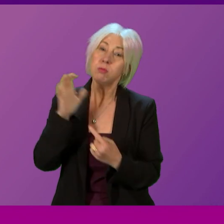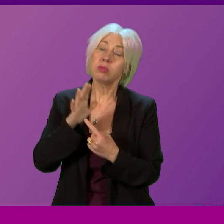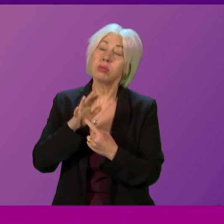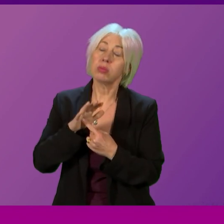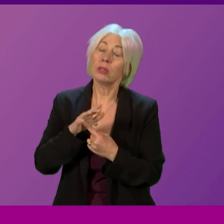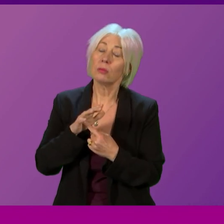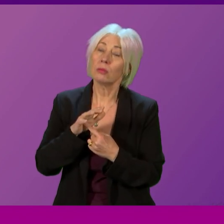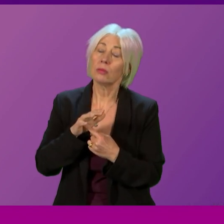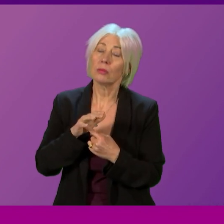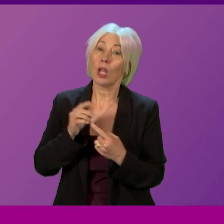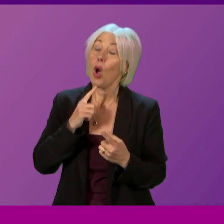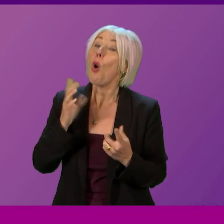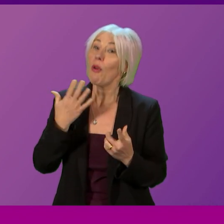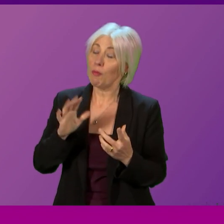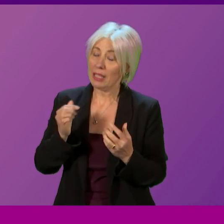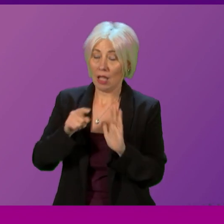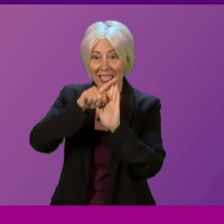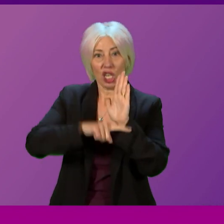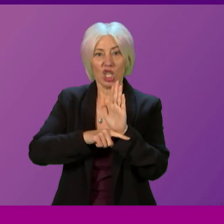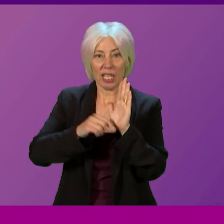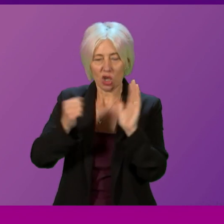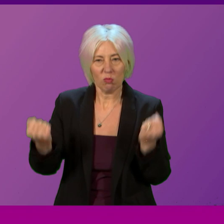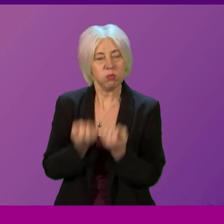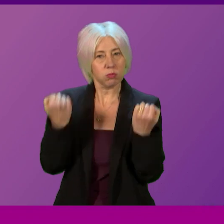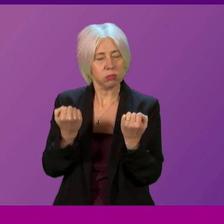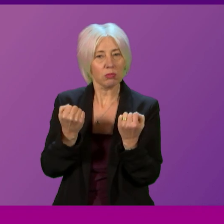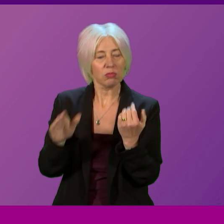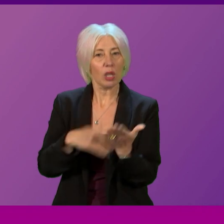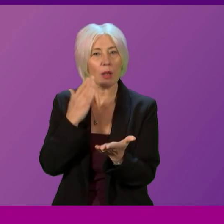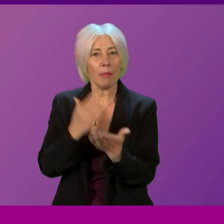We have already strengthened legislation, taken action to address the social drivers